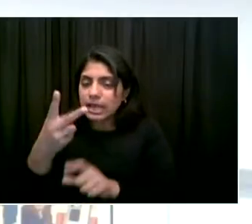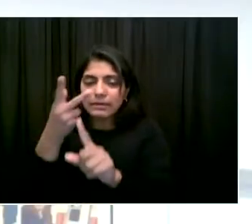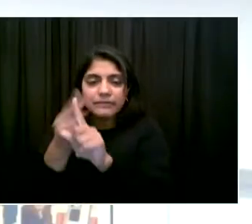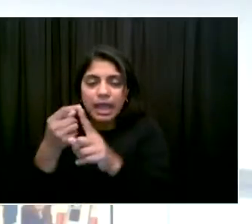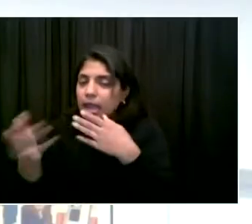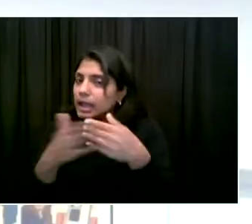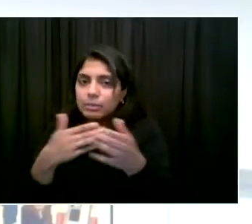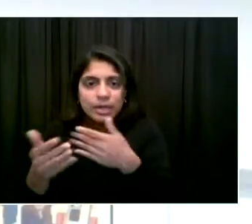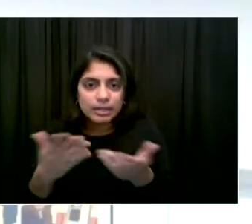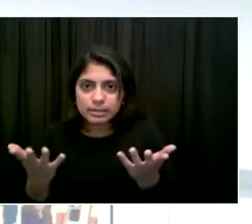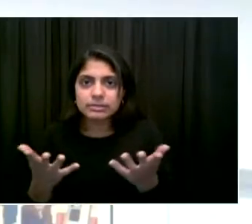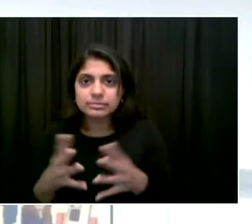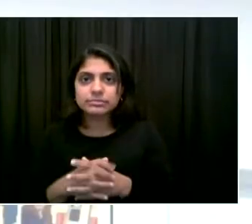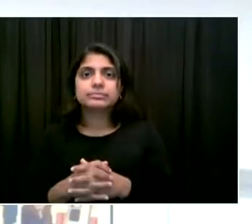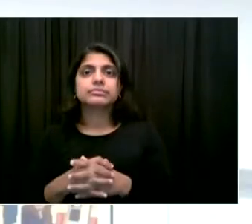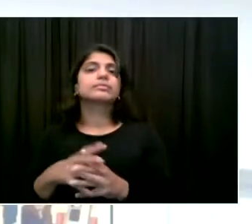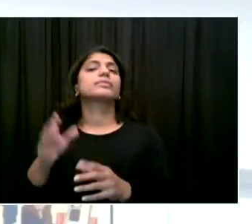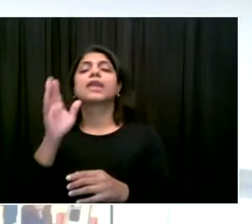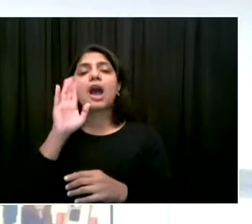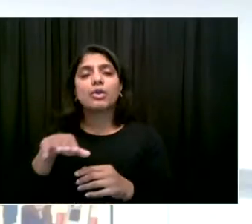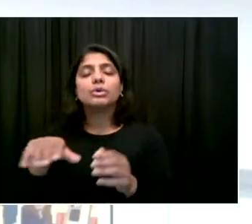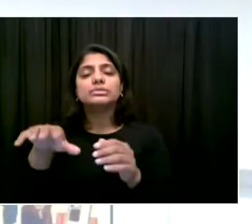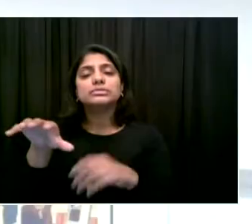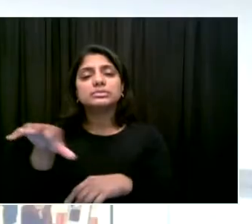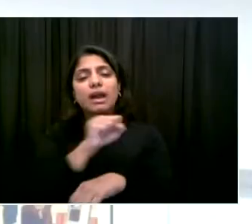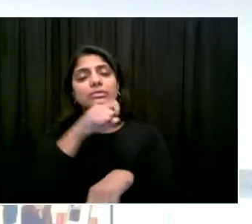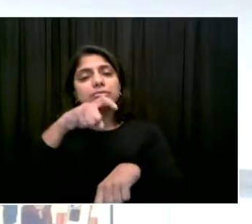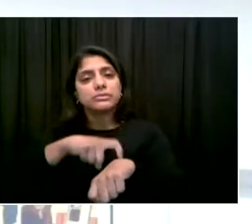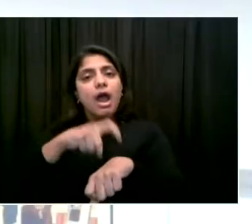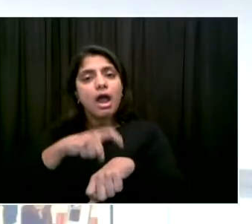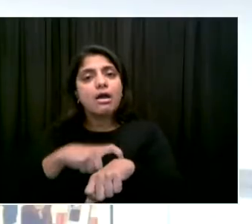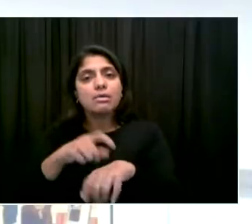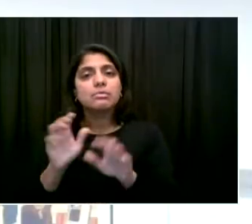VACCINE MANDATES OVER THE LAST SEVERAL MONTHS, THE REQUIREMENT IS FOR FULL VACCINATION IT